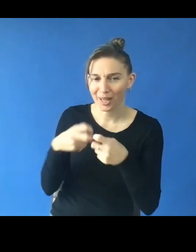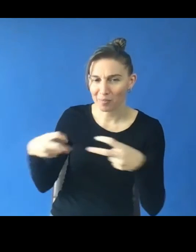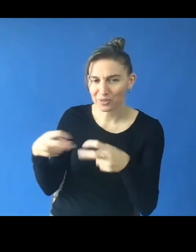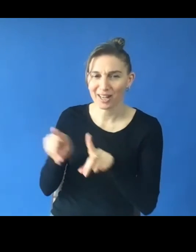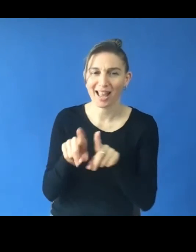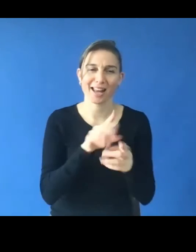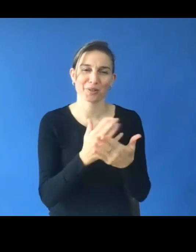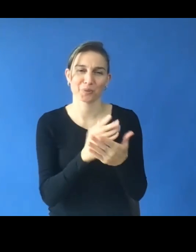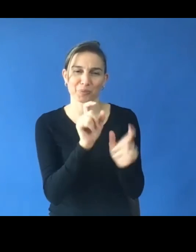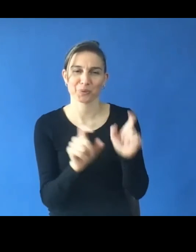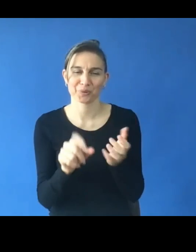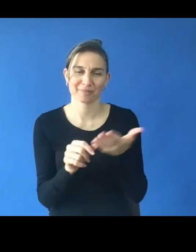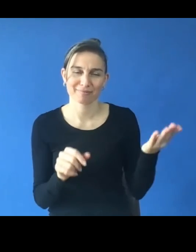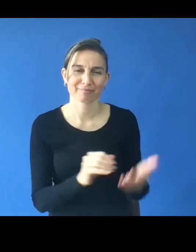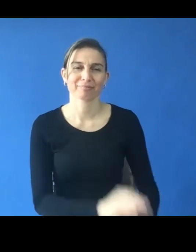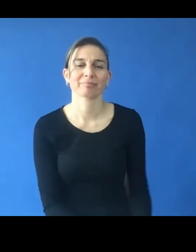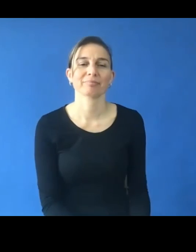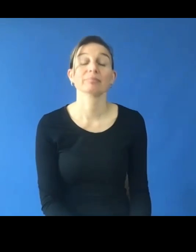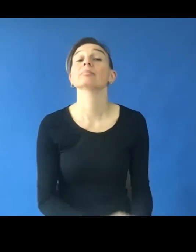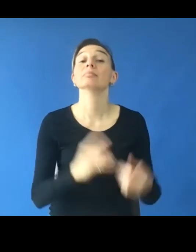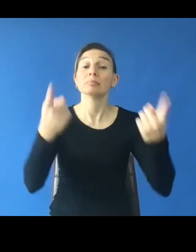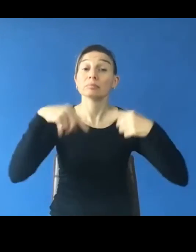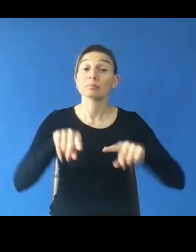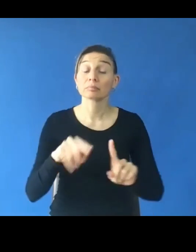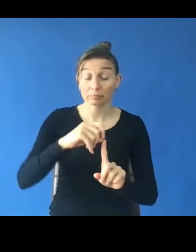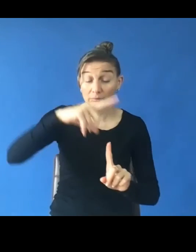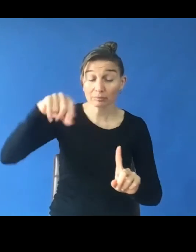Just a reminder, you'll see a link to a post-event survey.